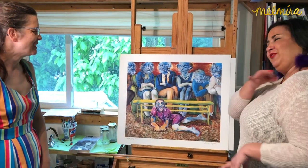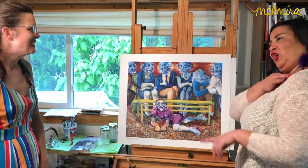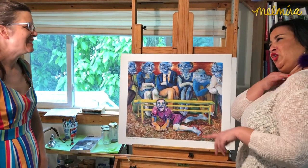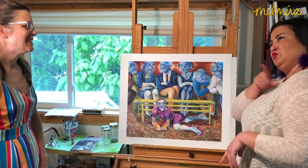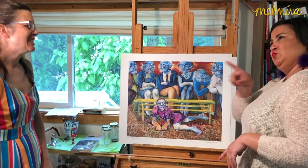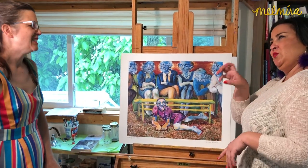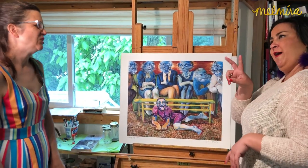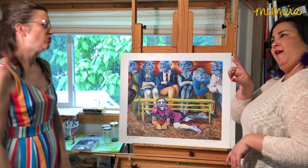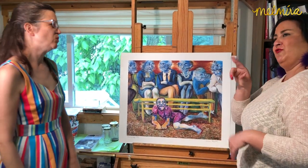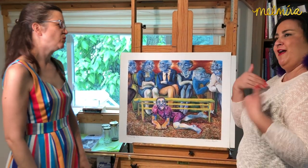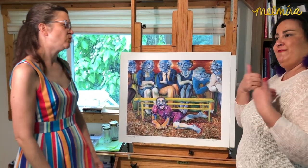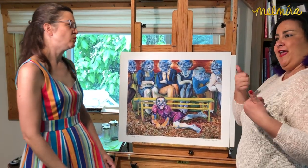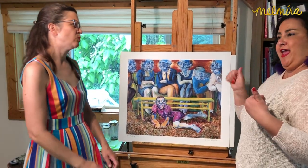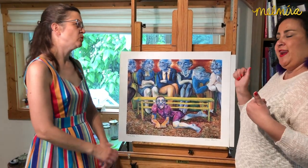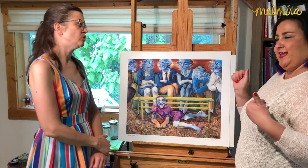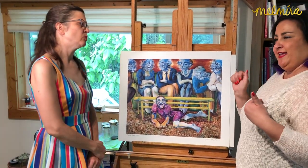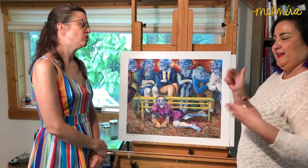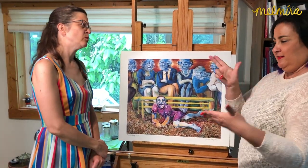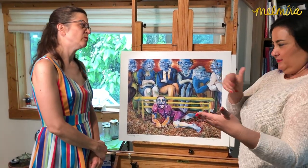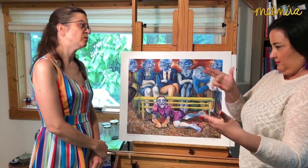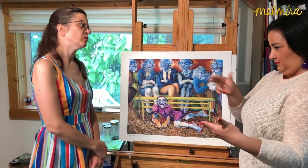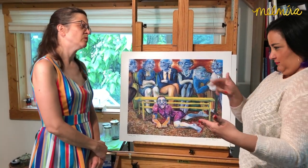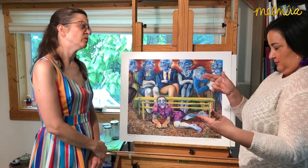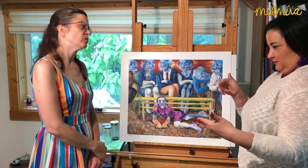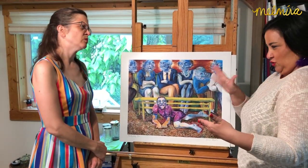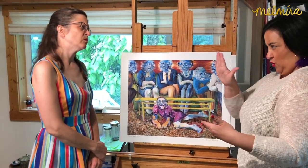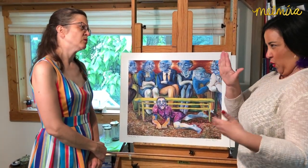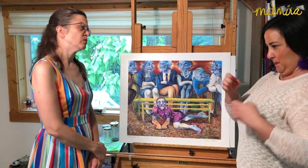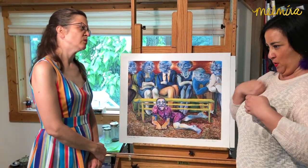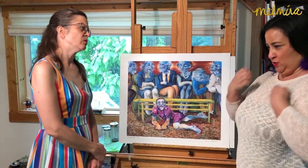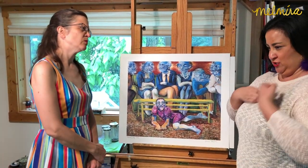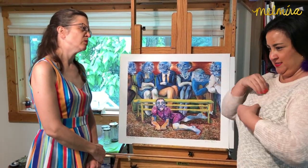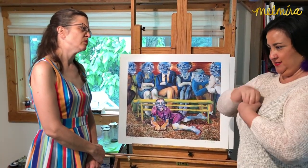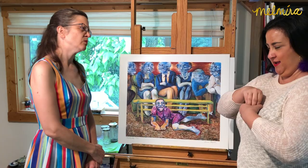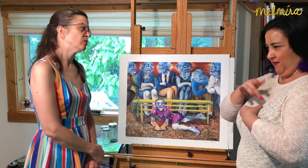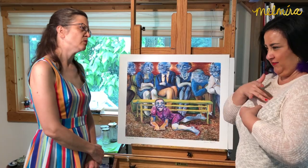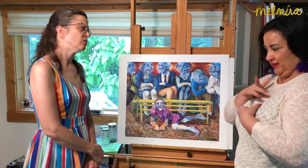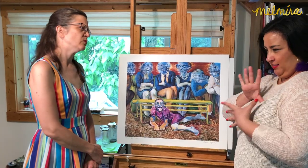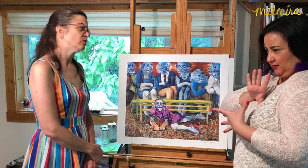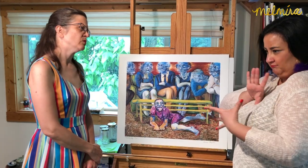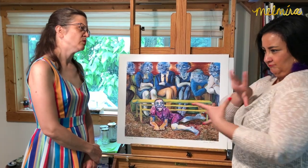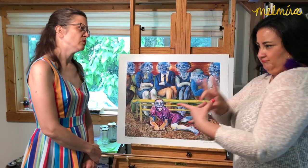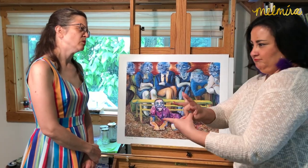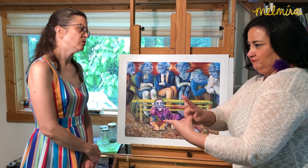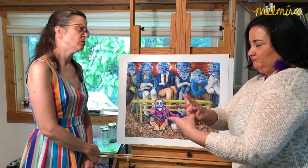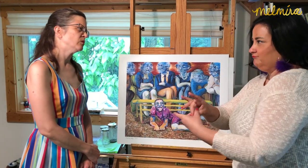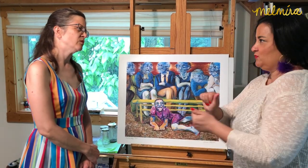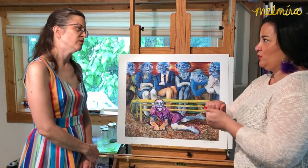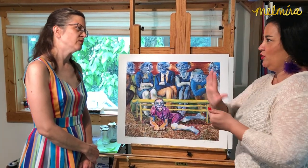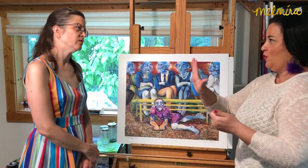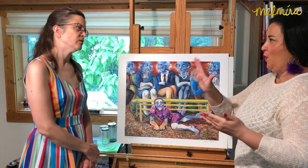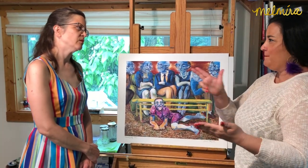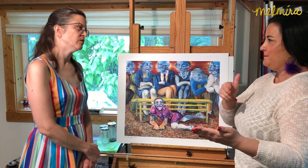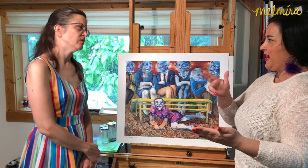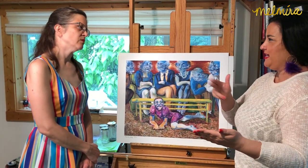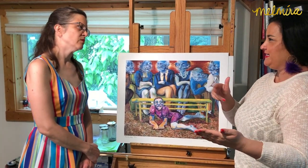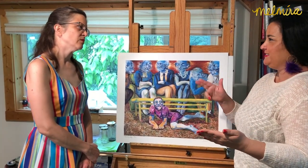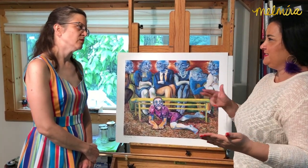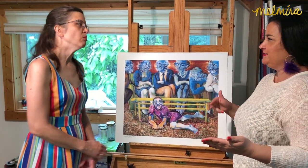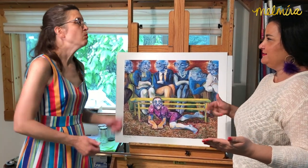I'm curious, have you ever had any emotional connections with your paintings?